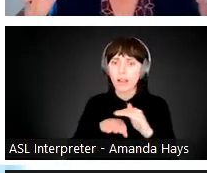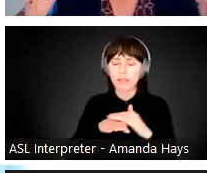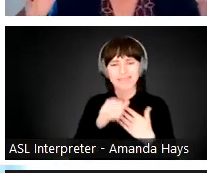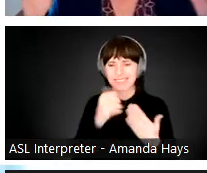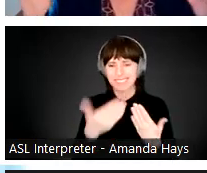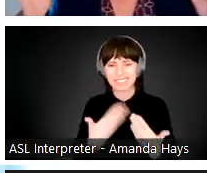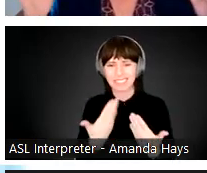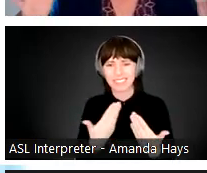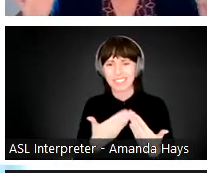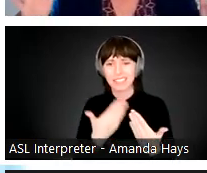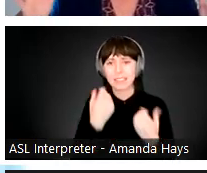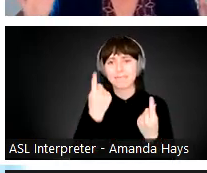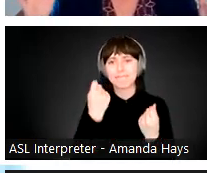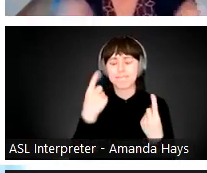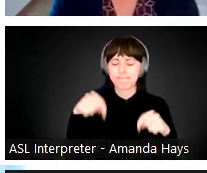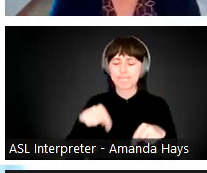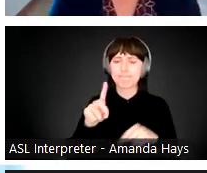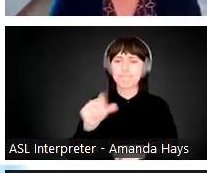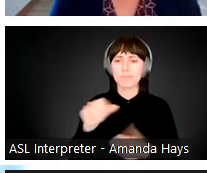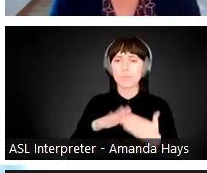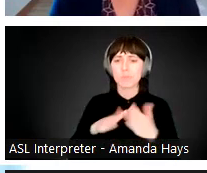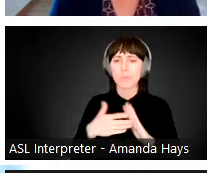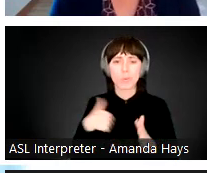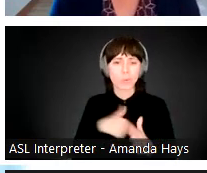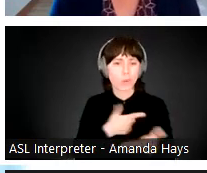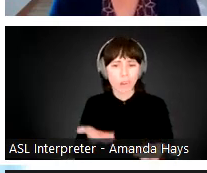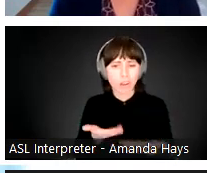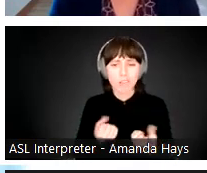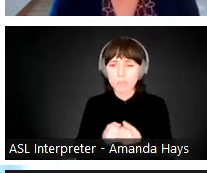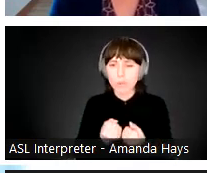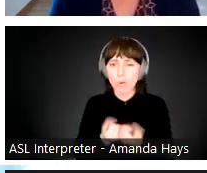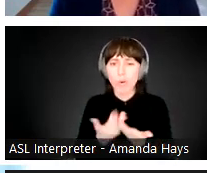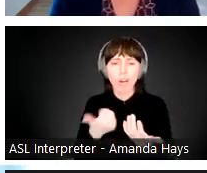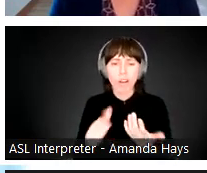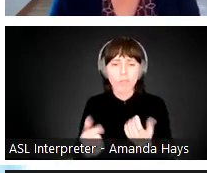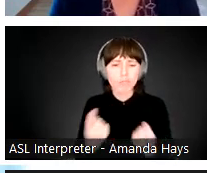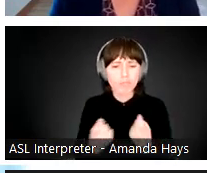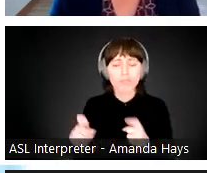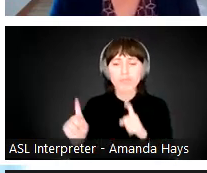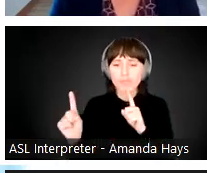community. We're here to support you, we're here to answer your questions.